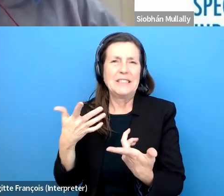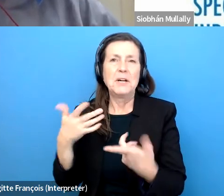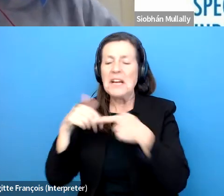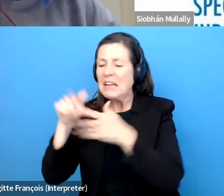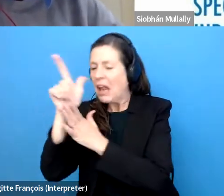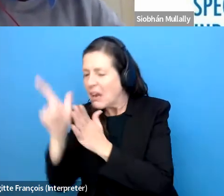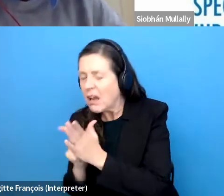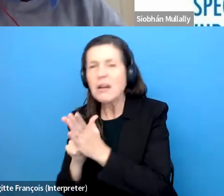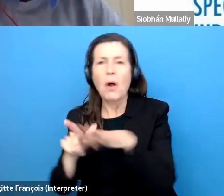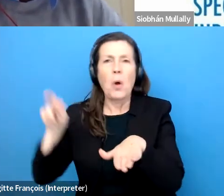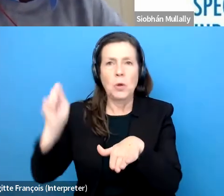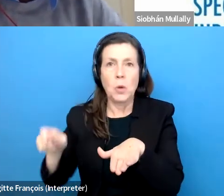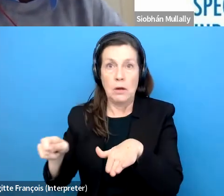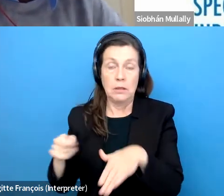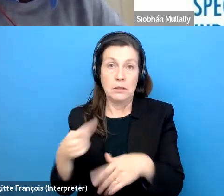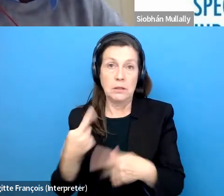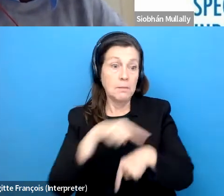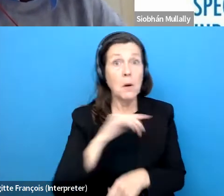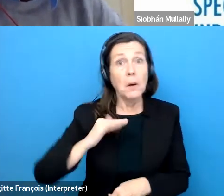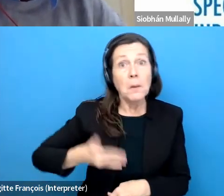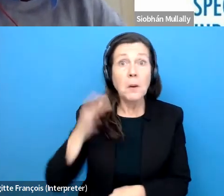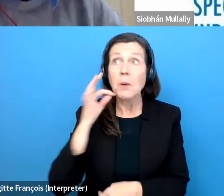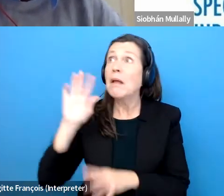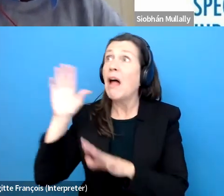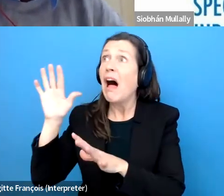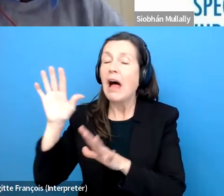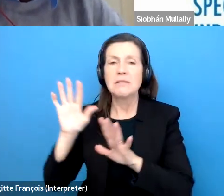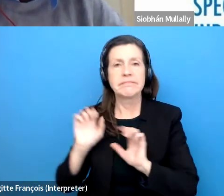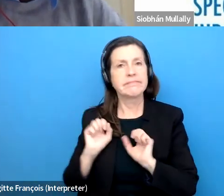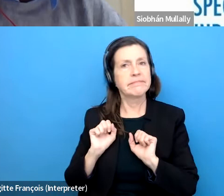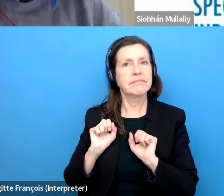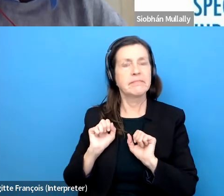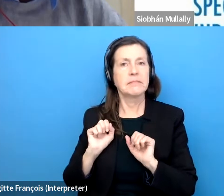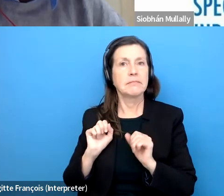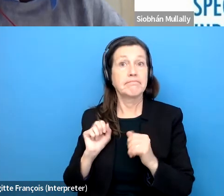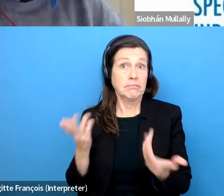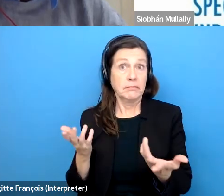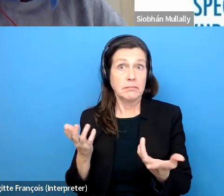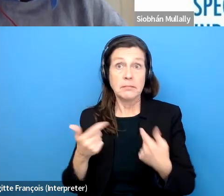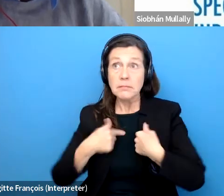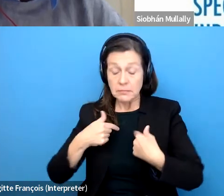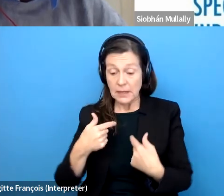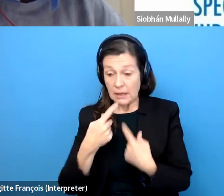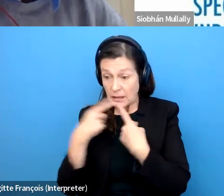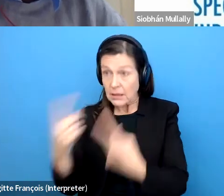which inhibit or prevent the recognition of a trafficking experience and human rights violations.